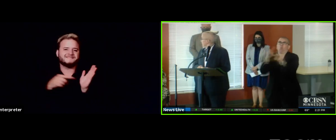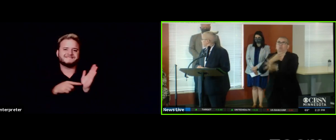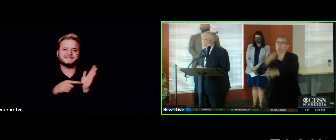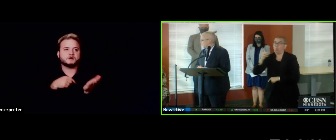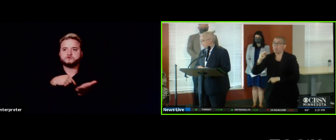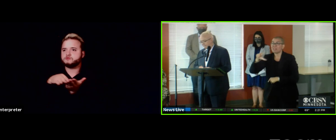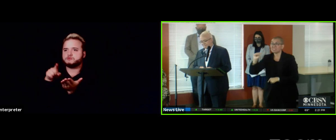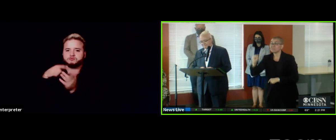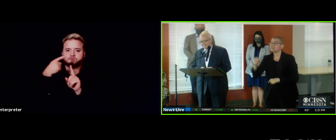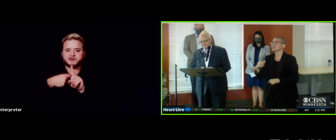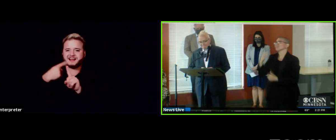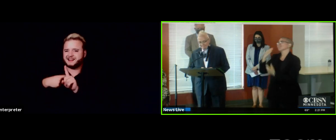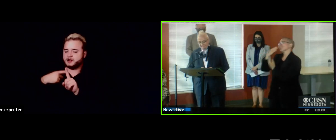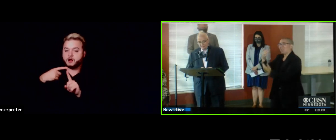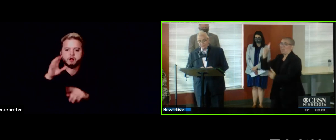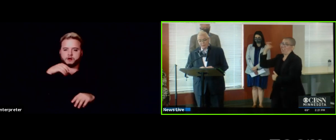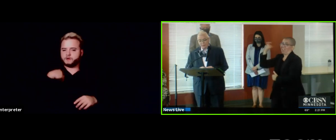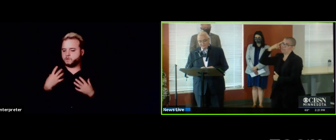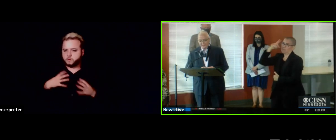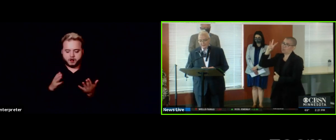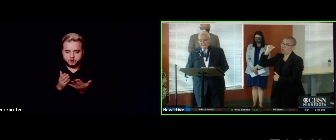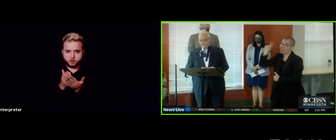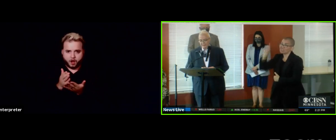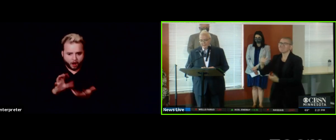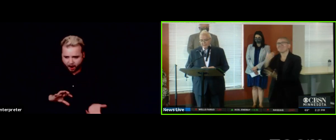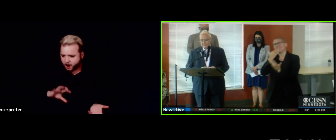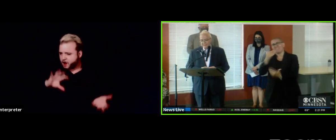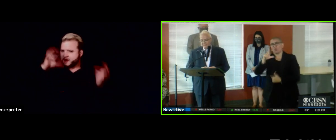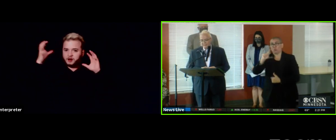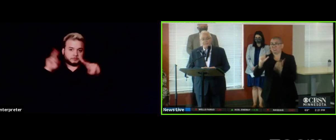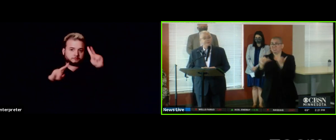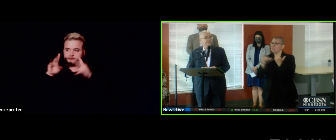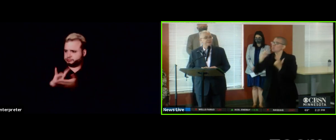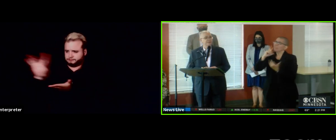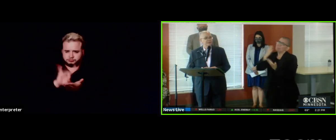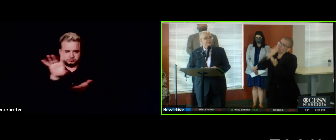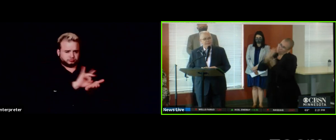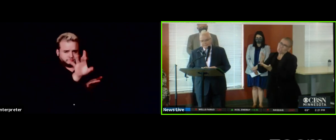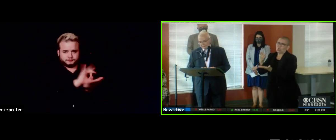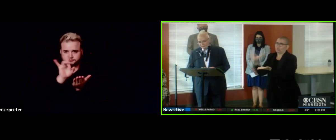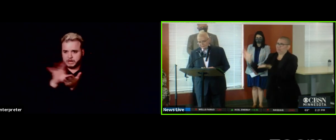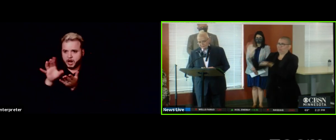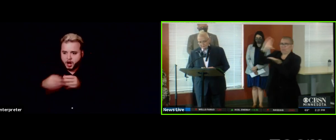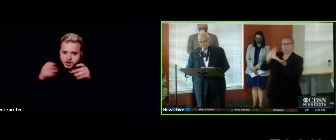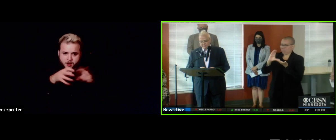this commitment. We won't waste time in getting this out the door and putting it to work.